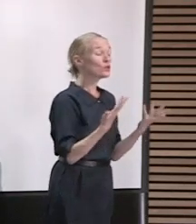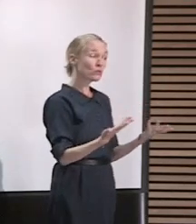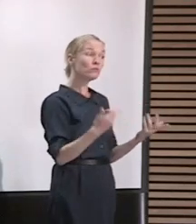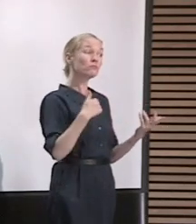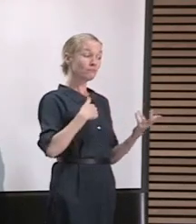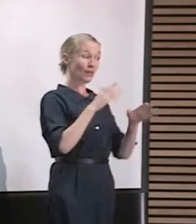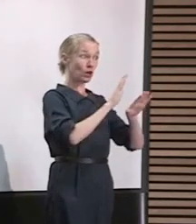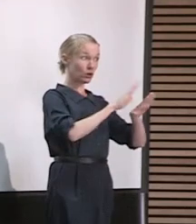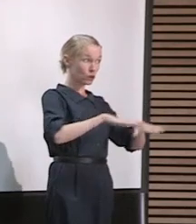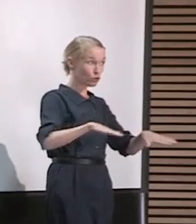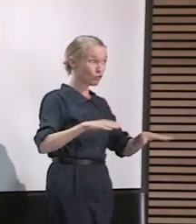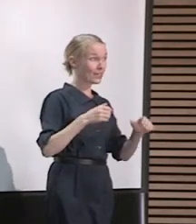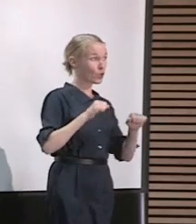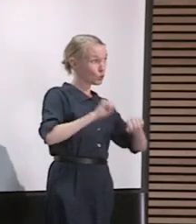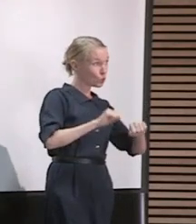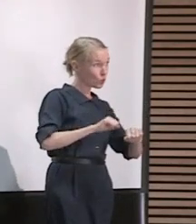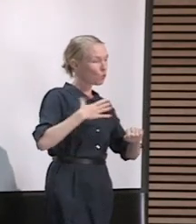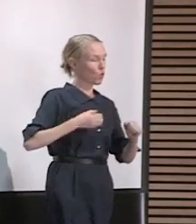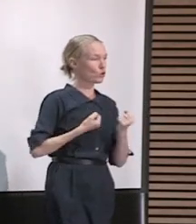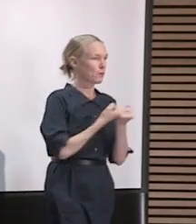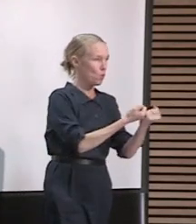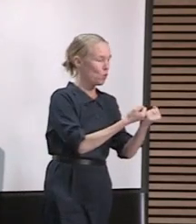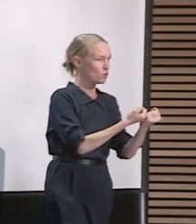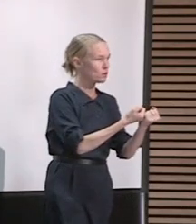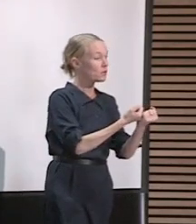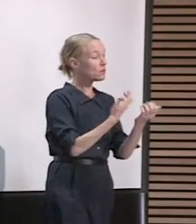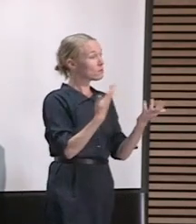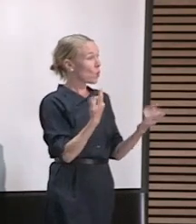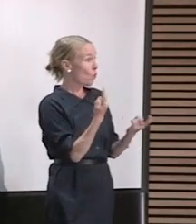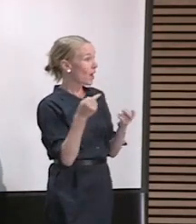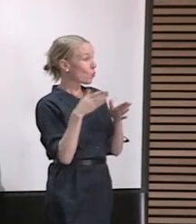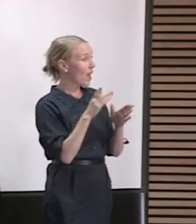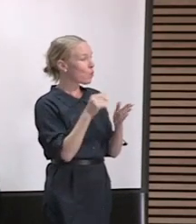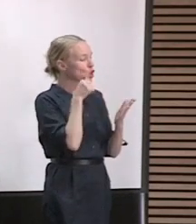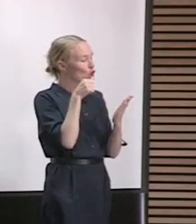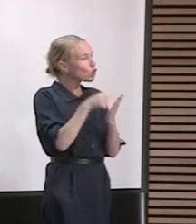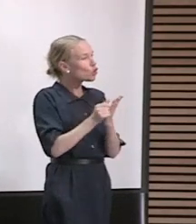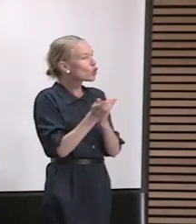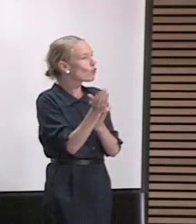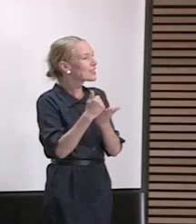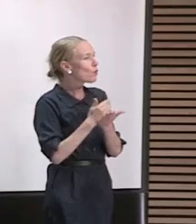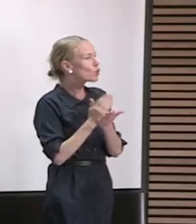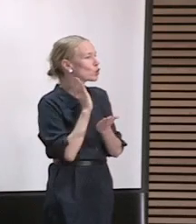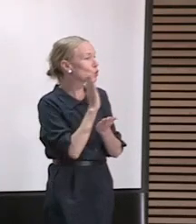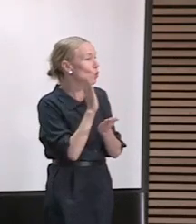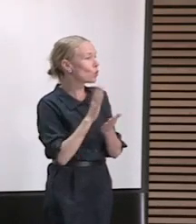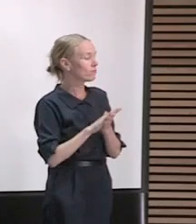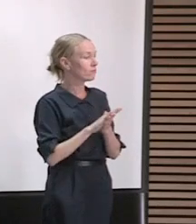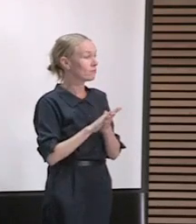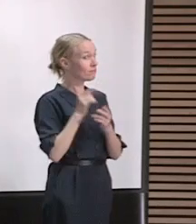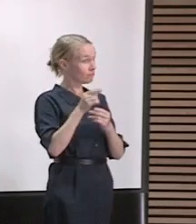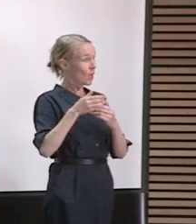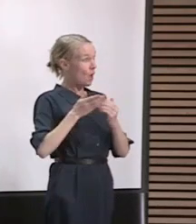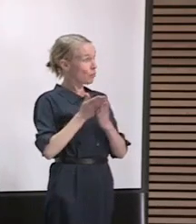students. We've pushed back